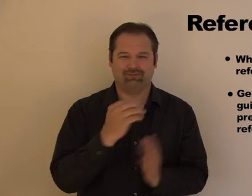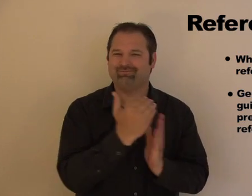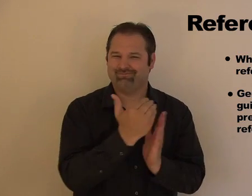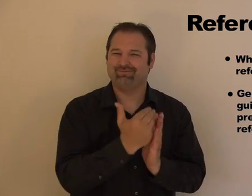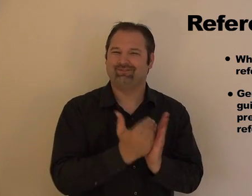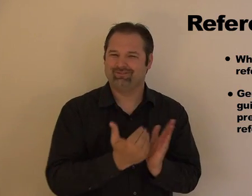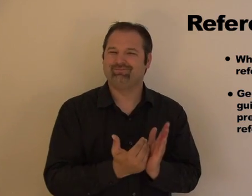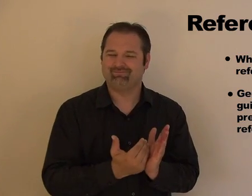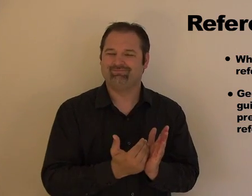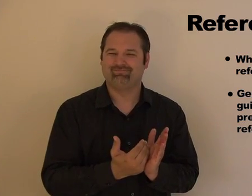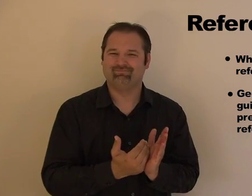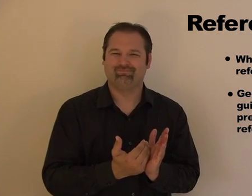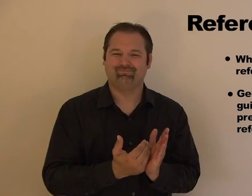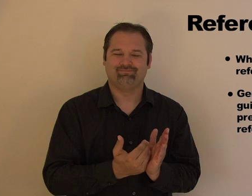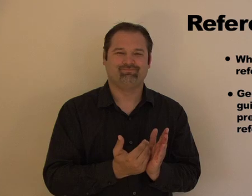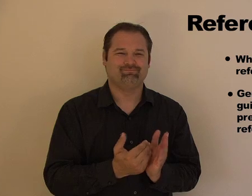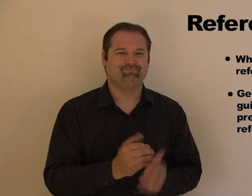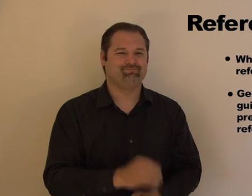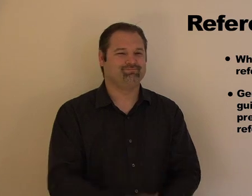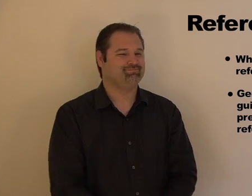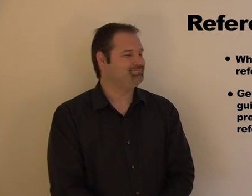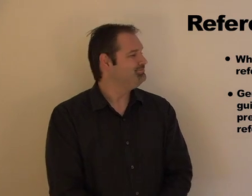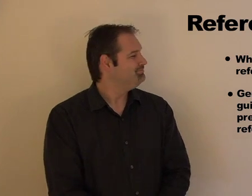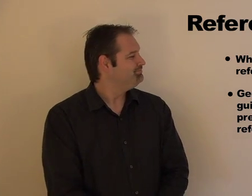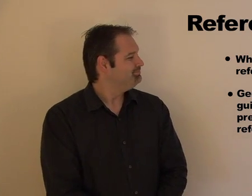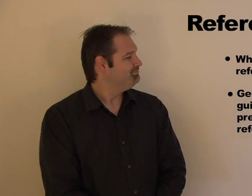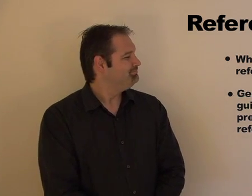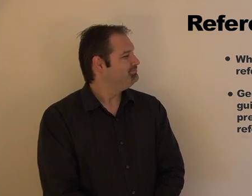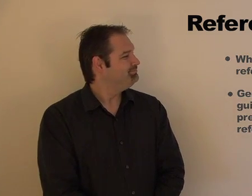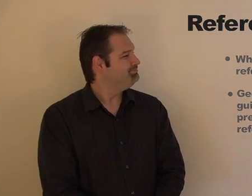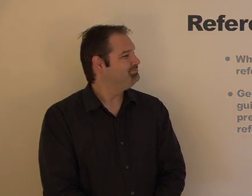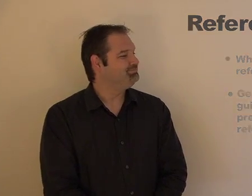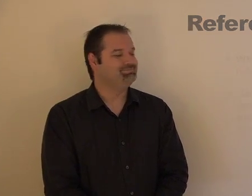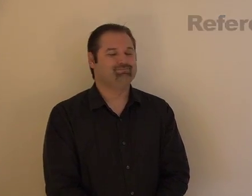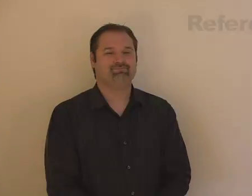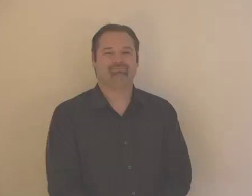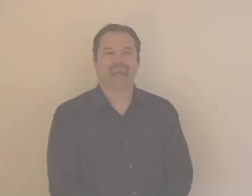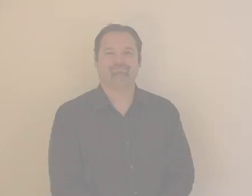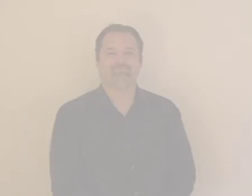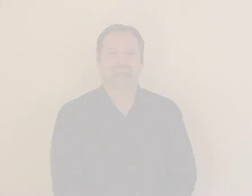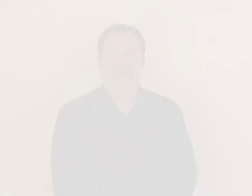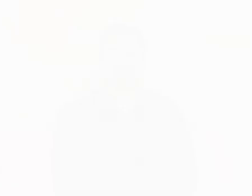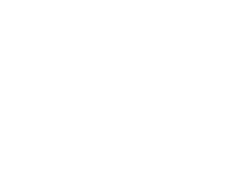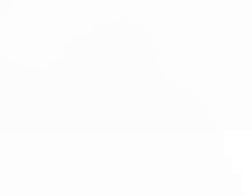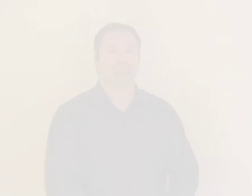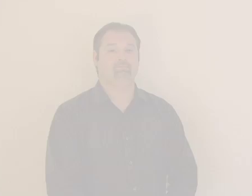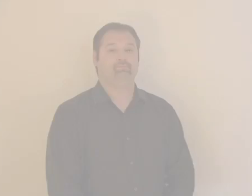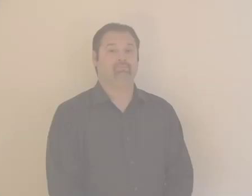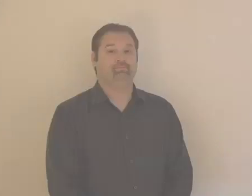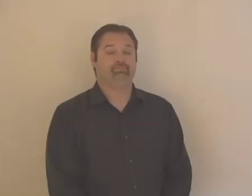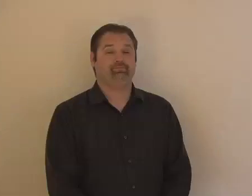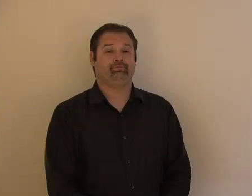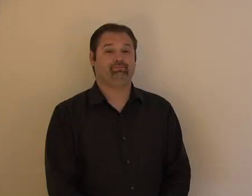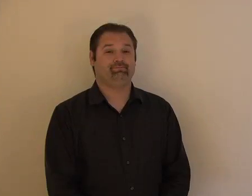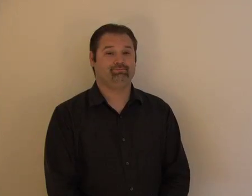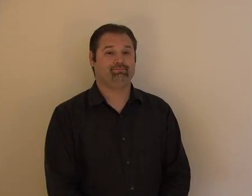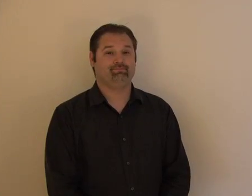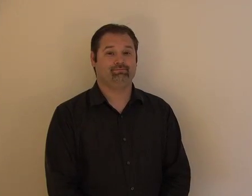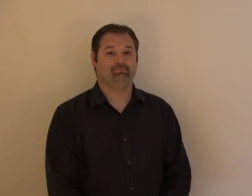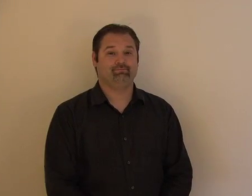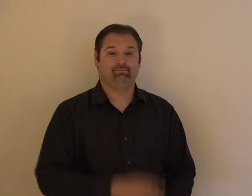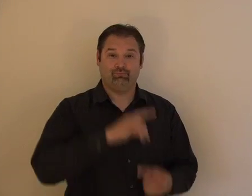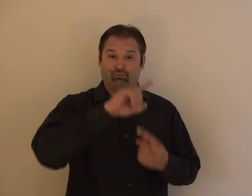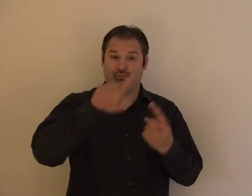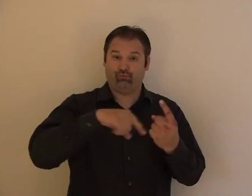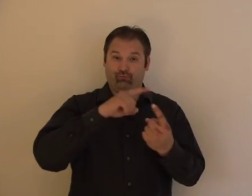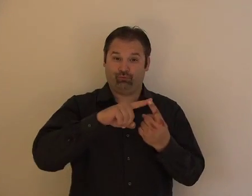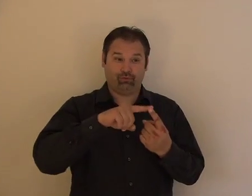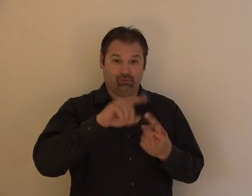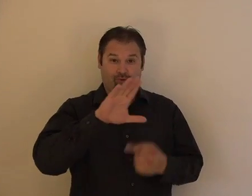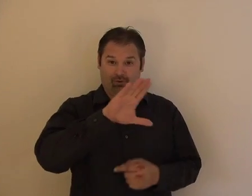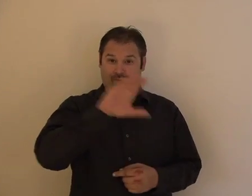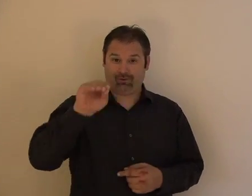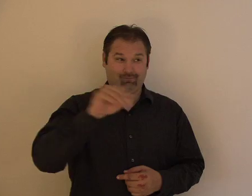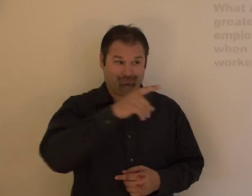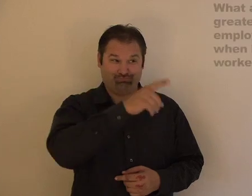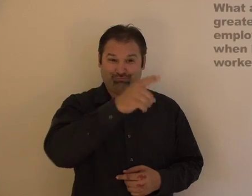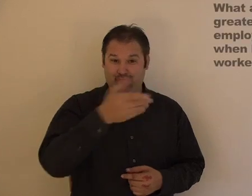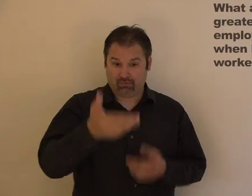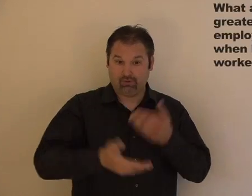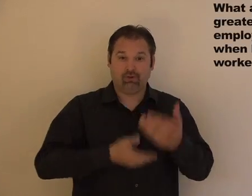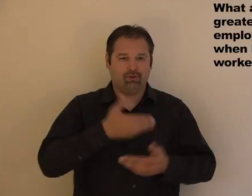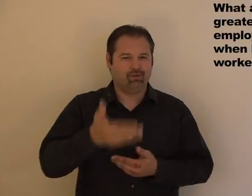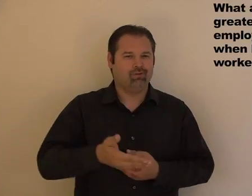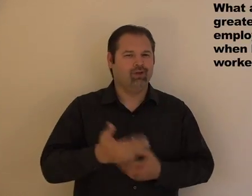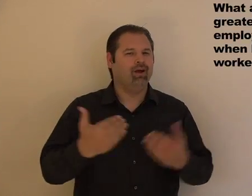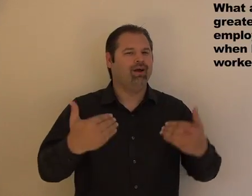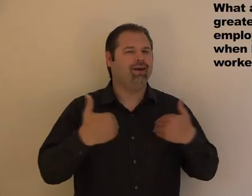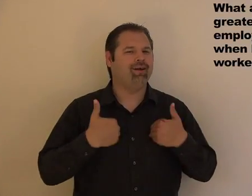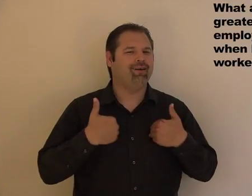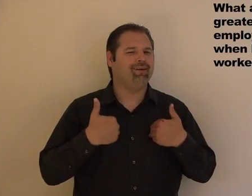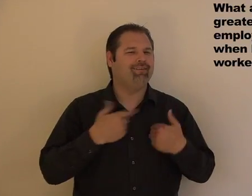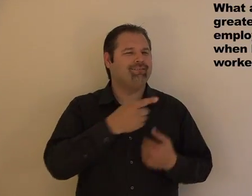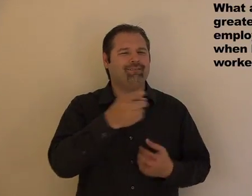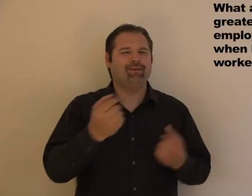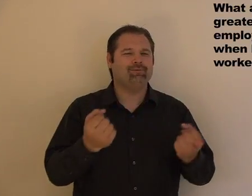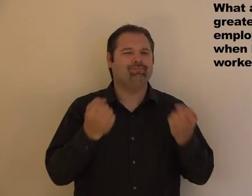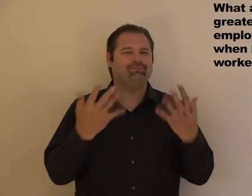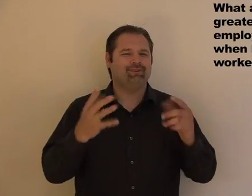There are many things employers must be concerned about when hiring workers.